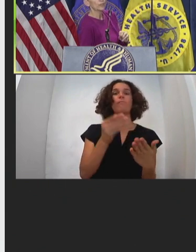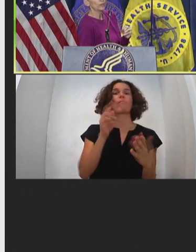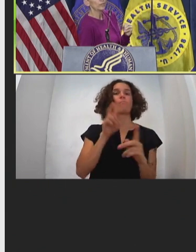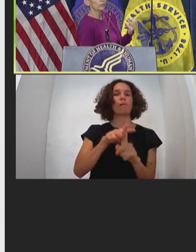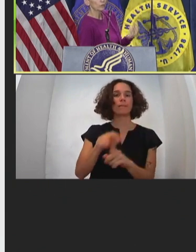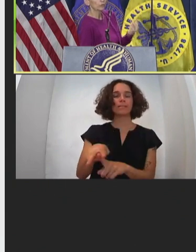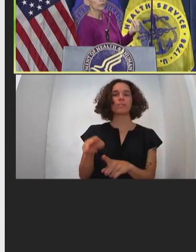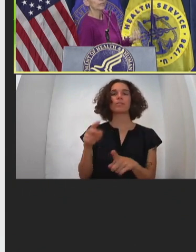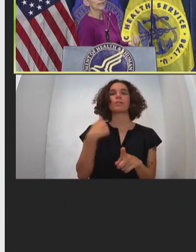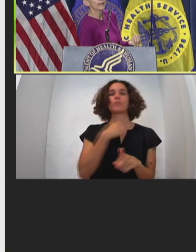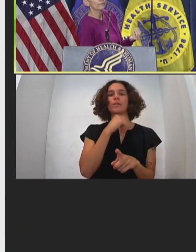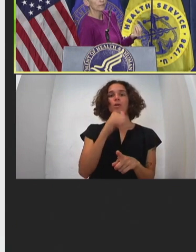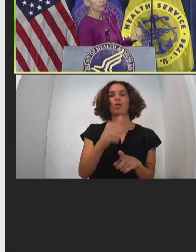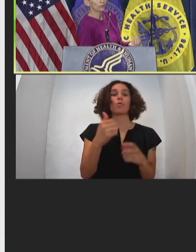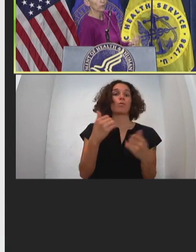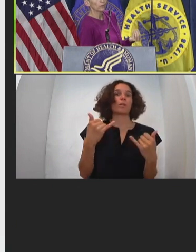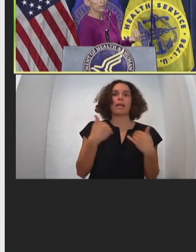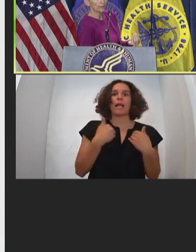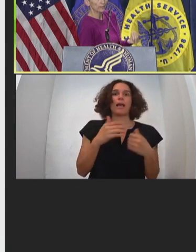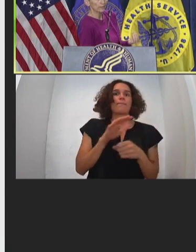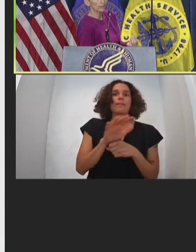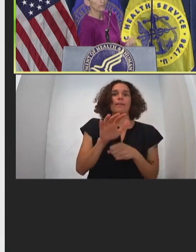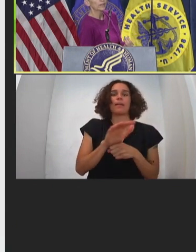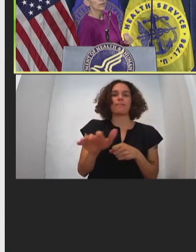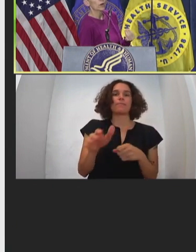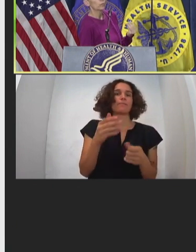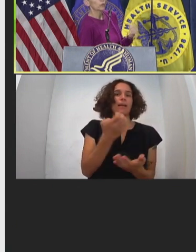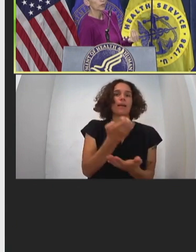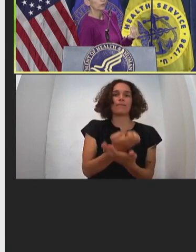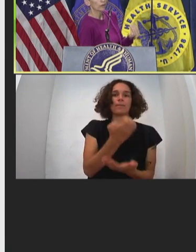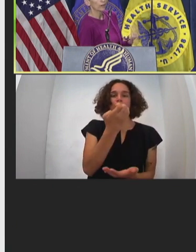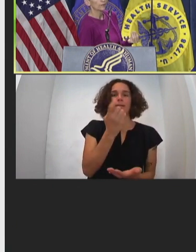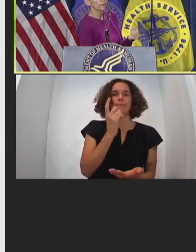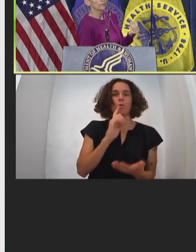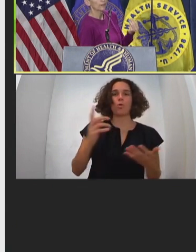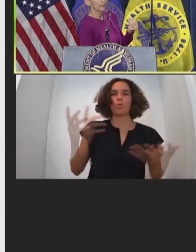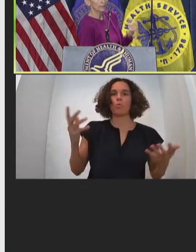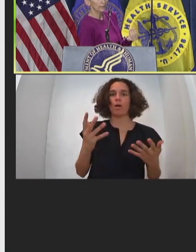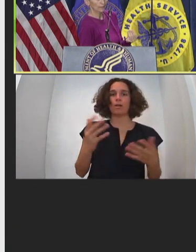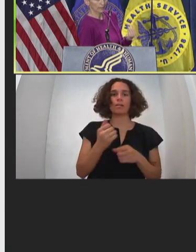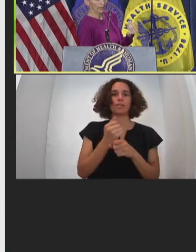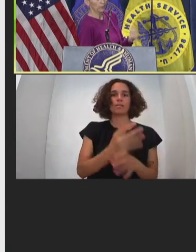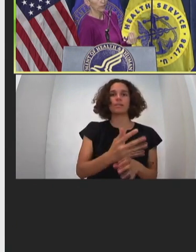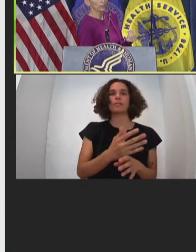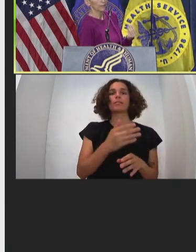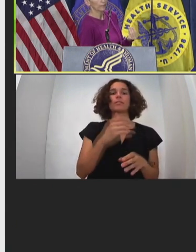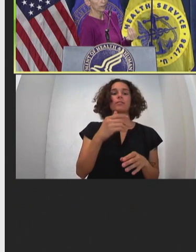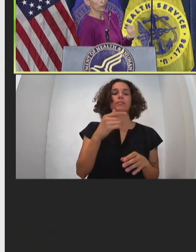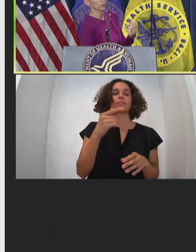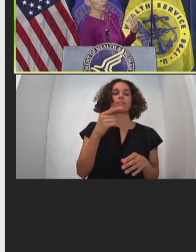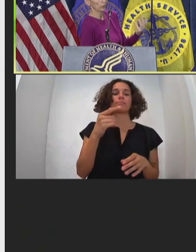we don't currently have enough robust evidence on what drives vaccine equity interventions or what